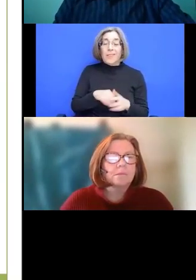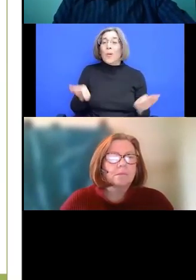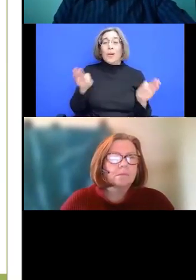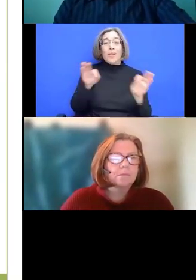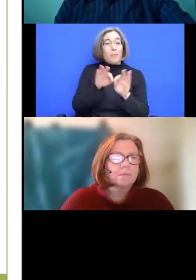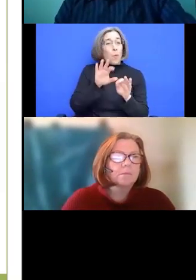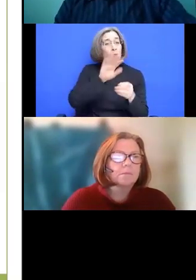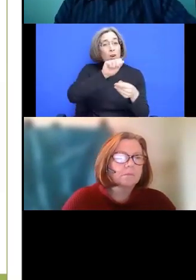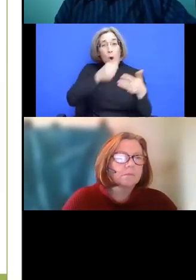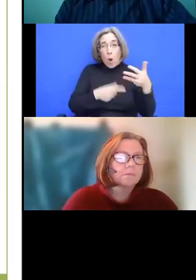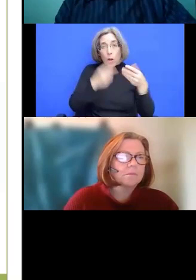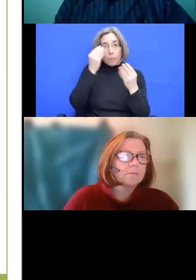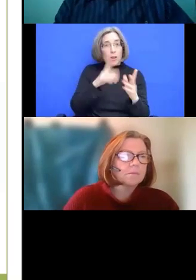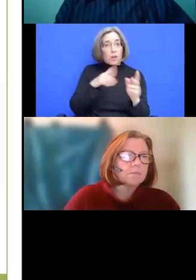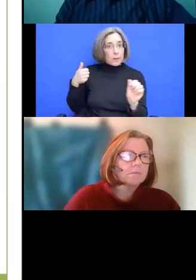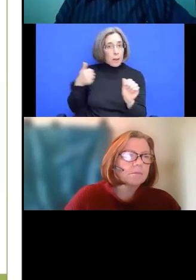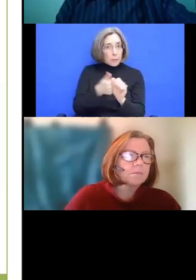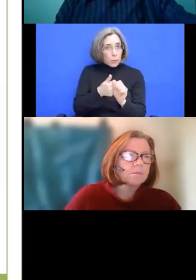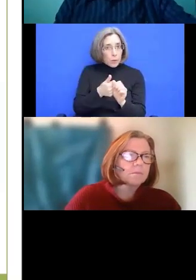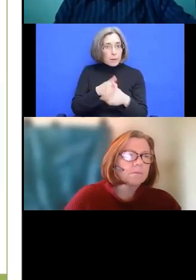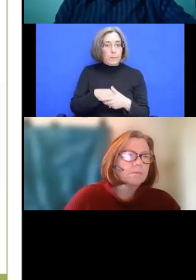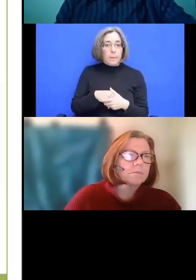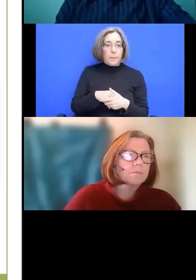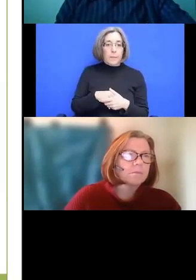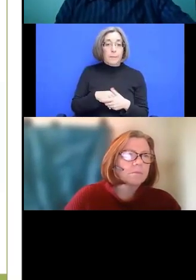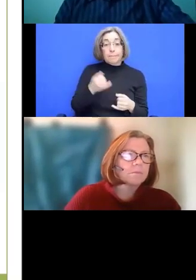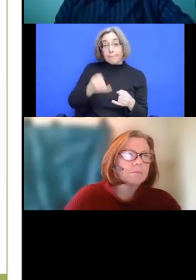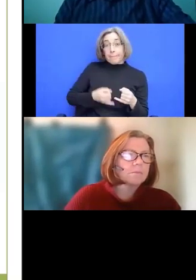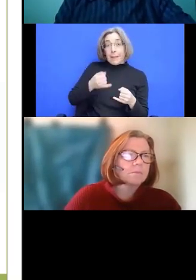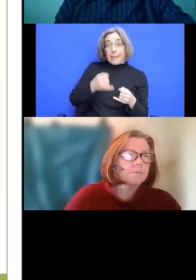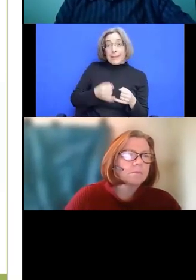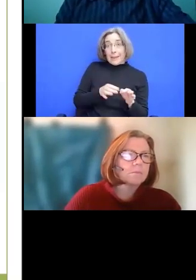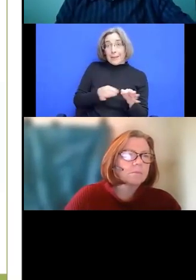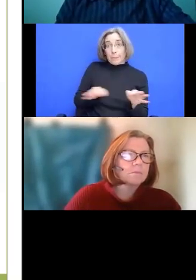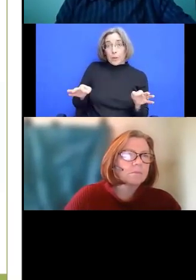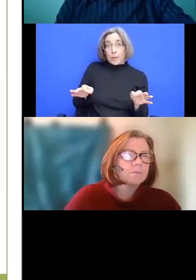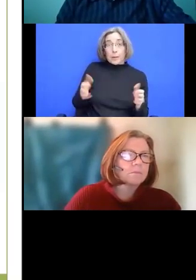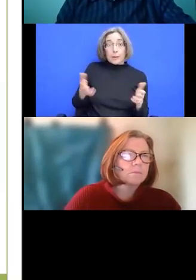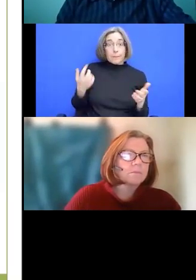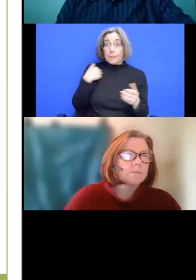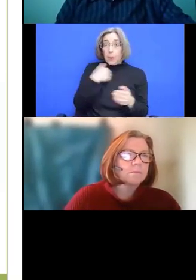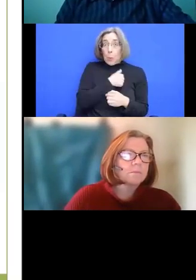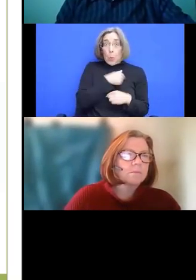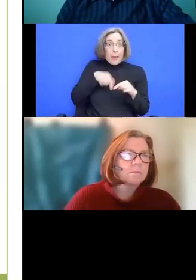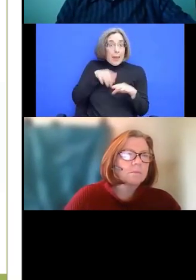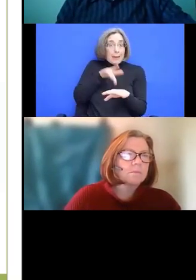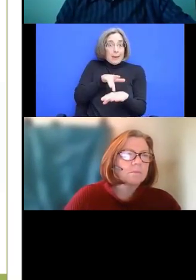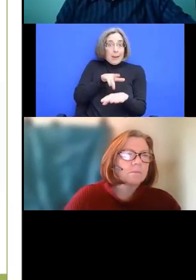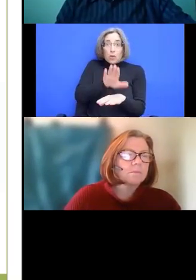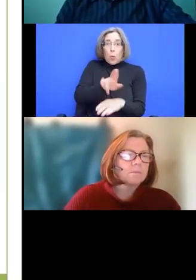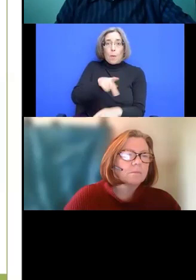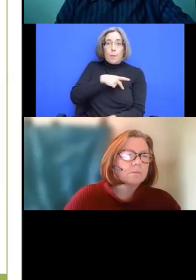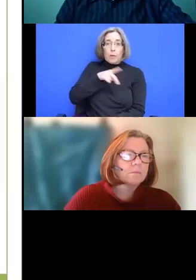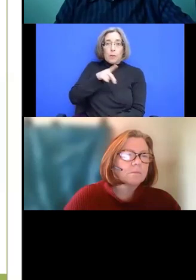The last bullet there is that we can't change the stuff on your personal profile. That is your data. That is your information.